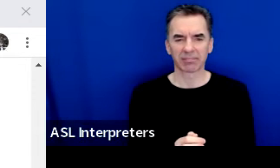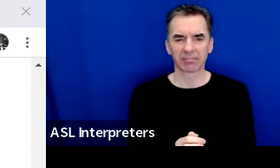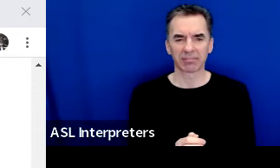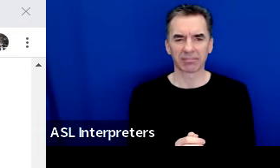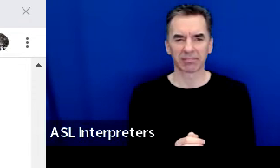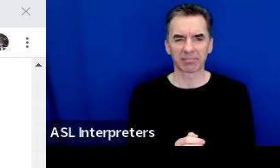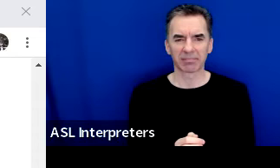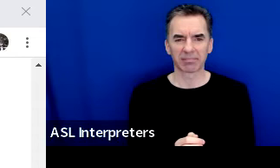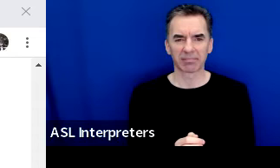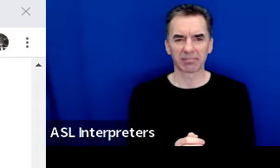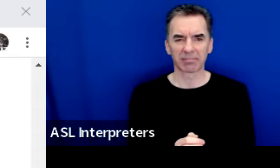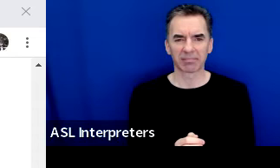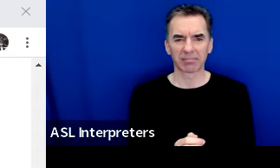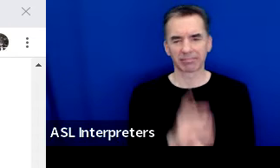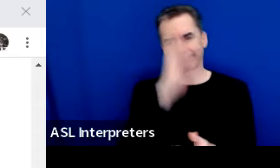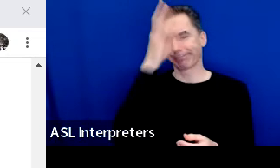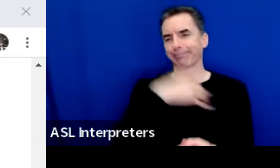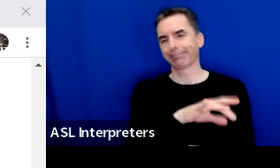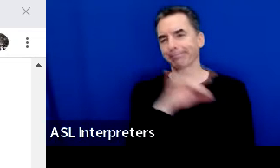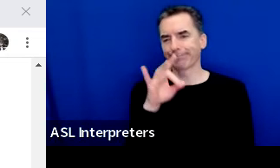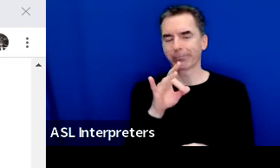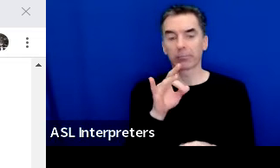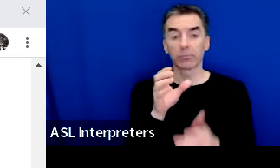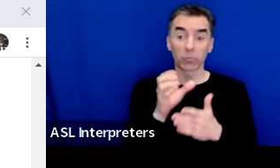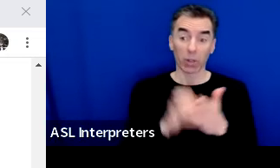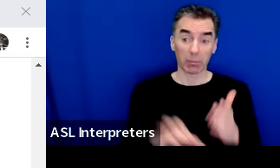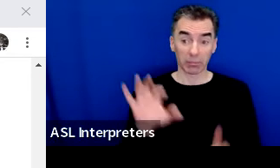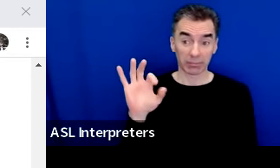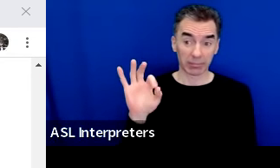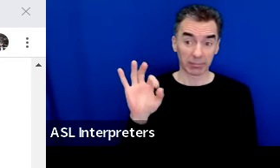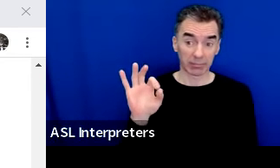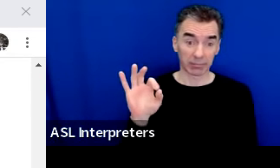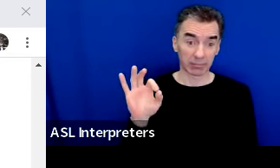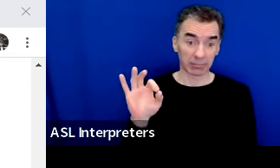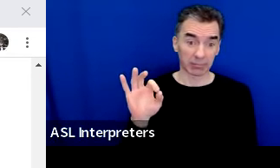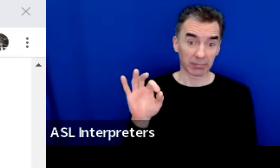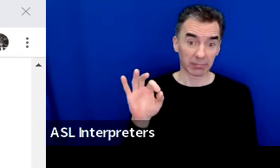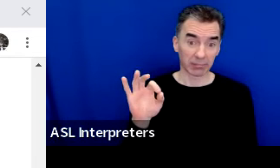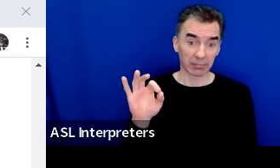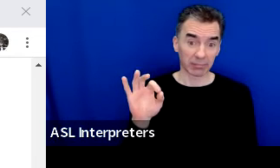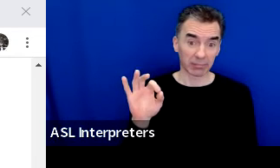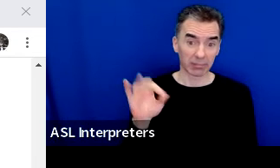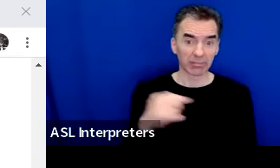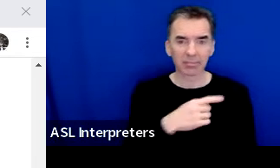maybe Chapter nine. I passed this test for a single population from.